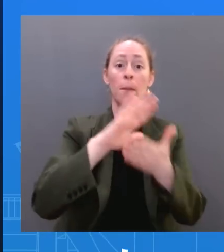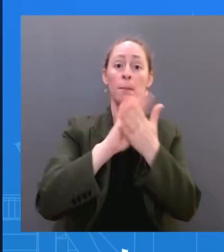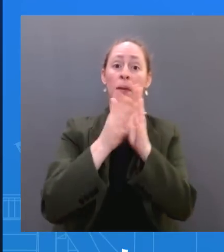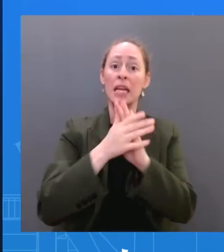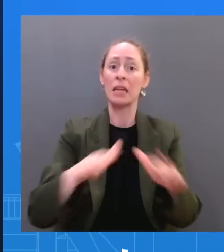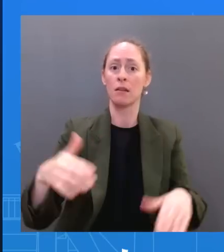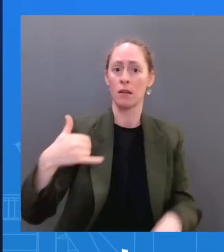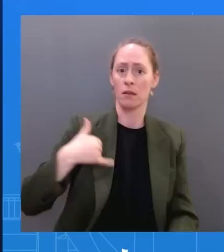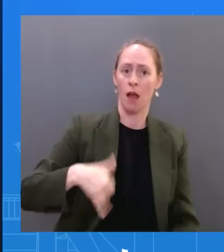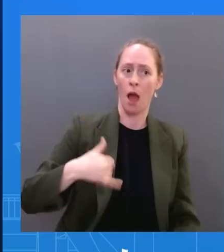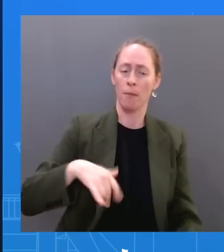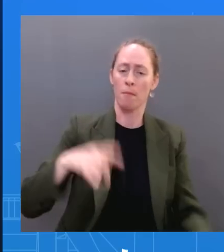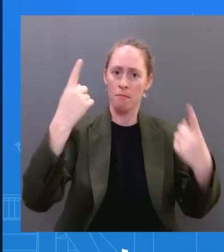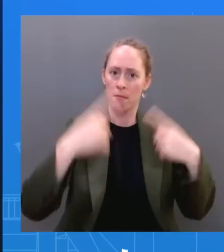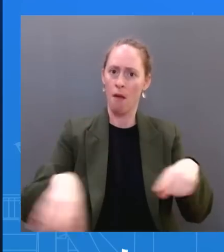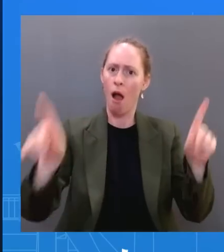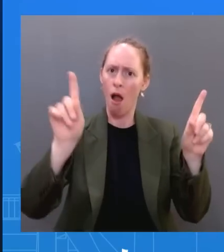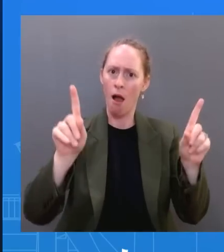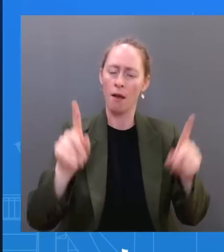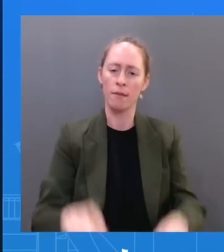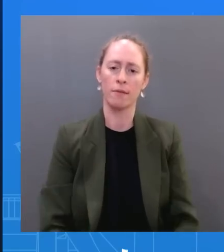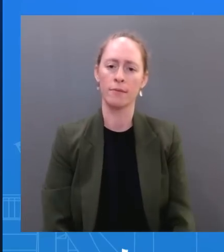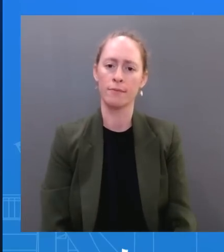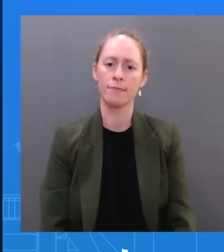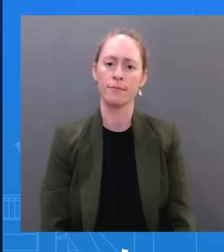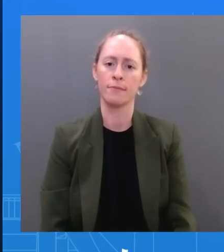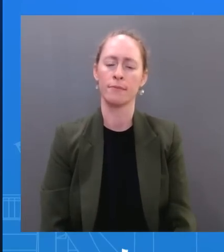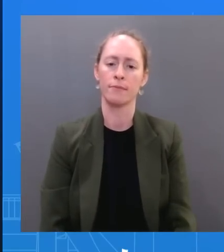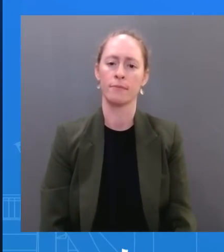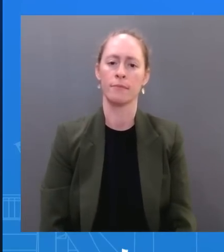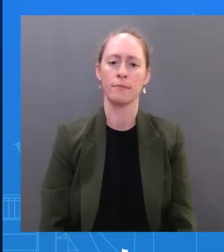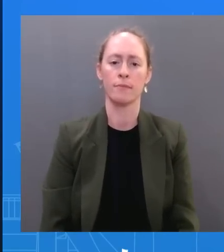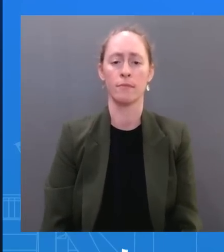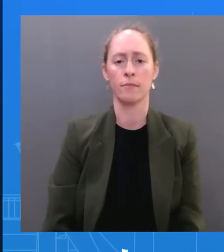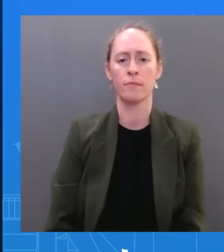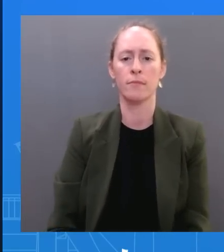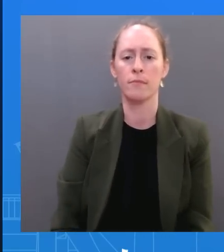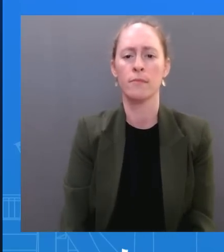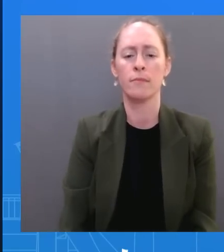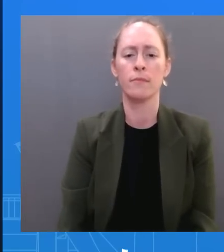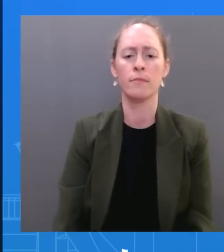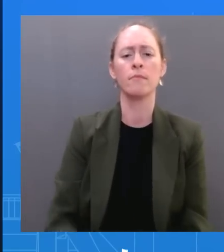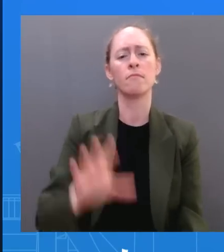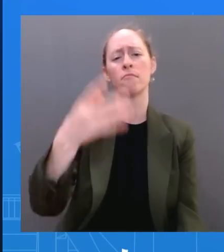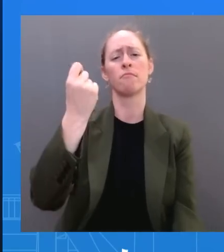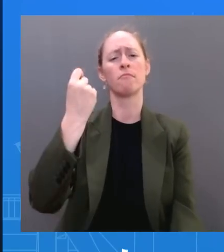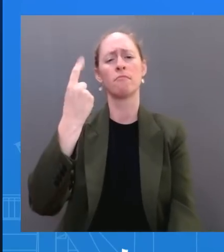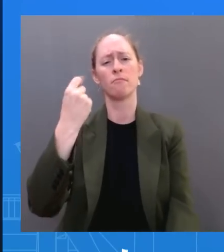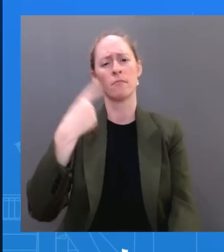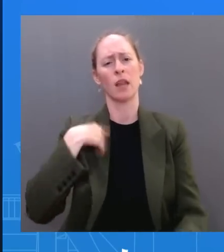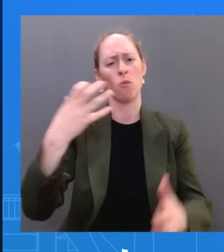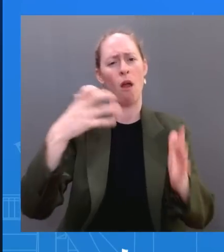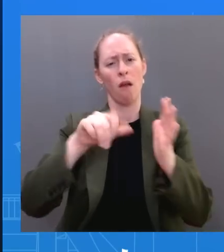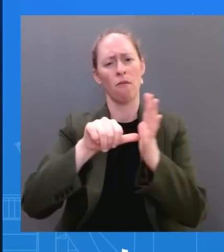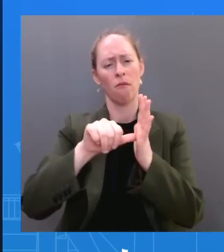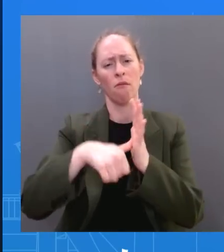And as I said before, the basic thrust and purpose of our policy with respect to Saudi Arabia has been to recalibrate the relationship